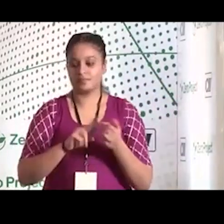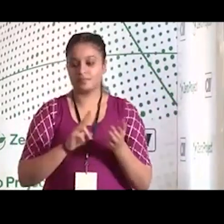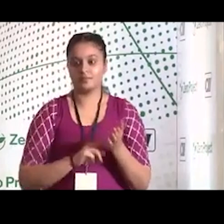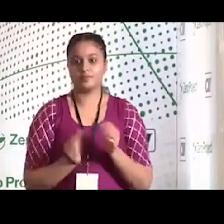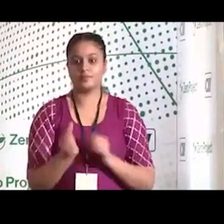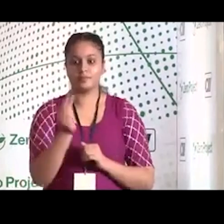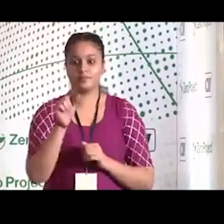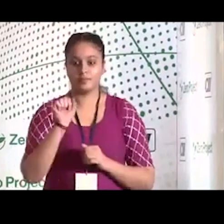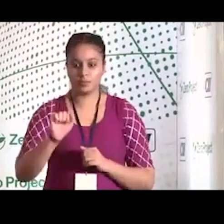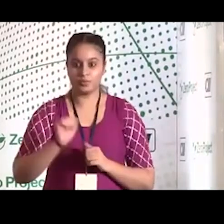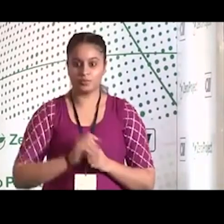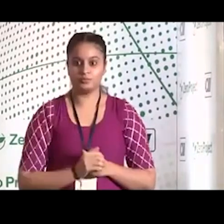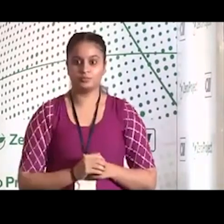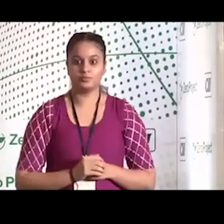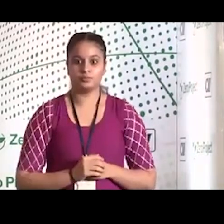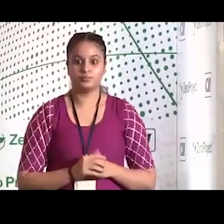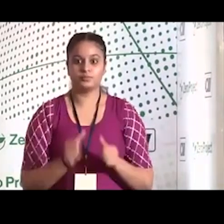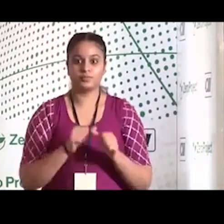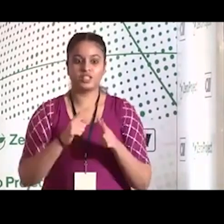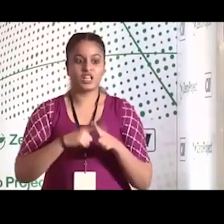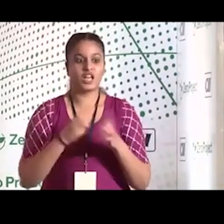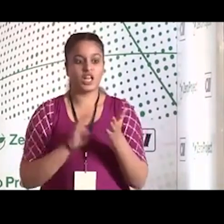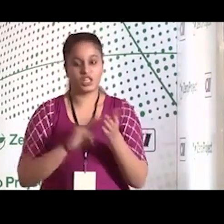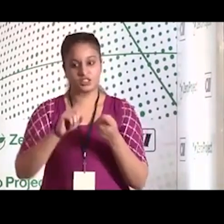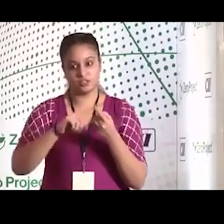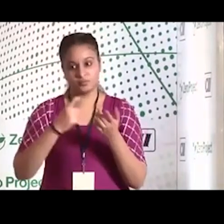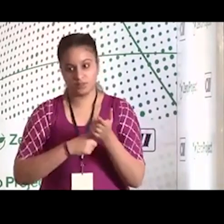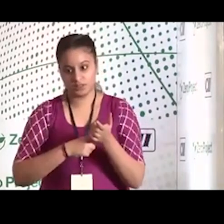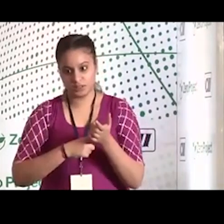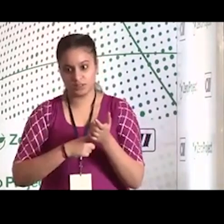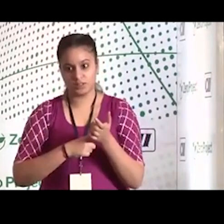know Mandela admitted I just come see